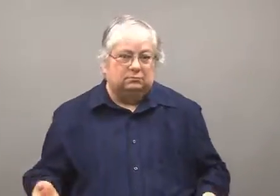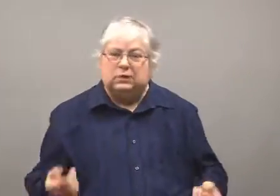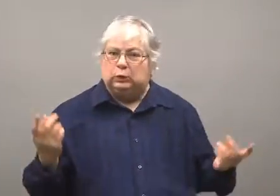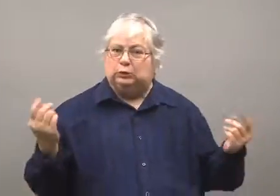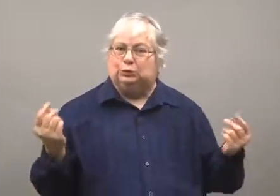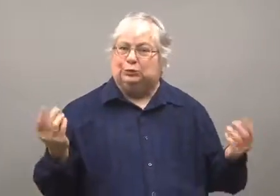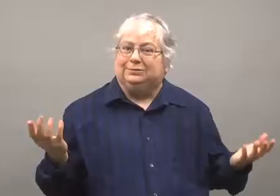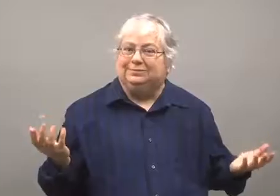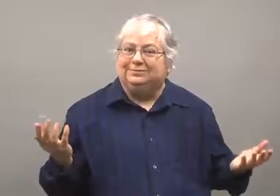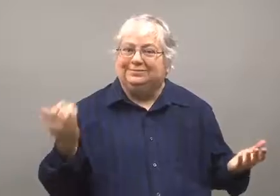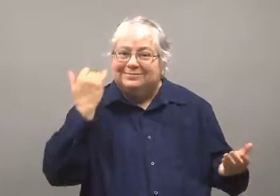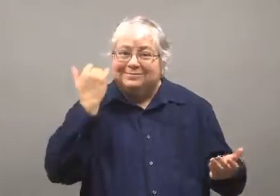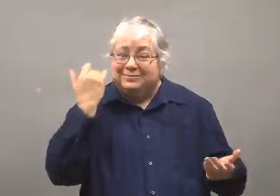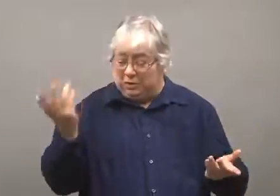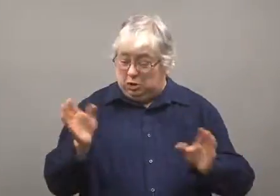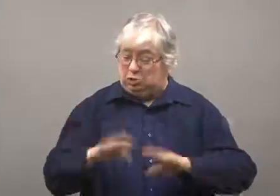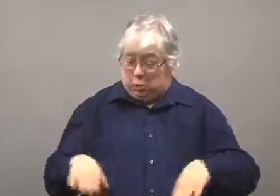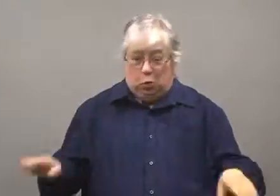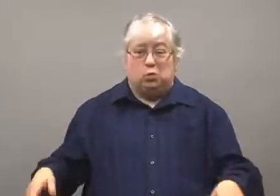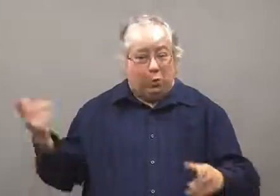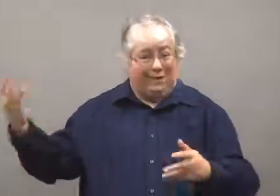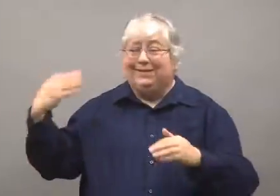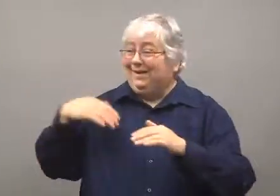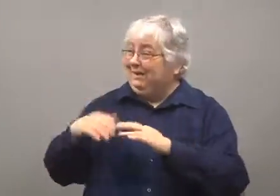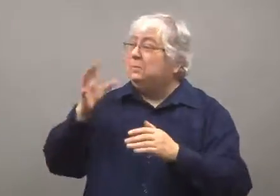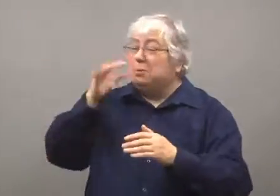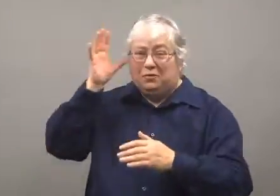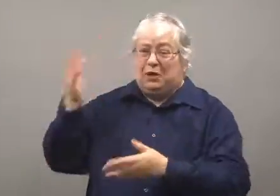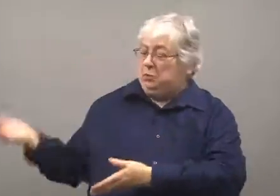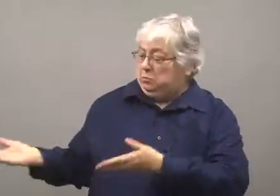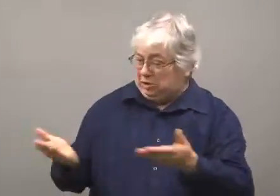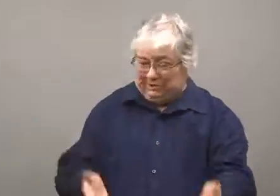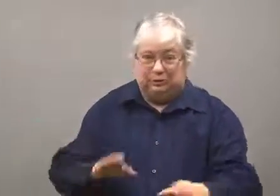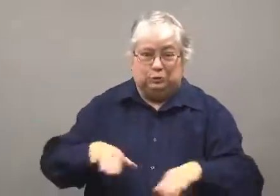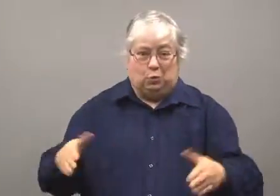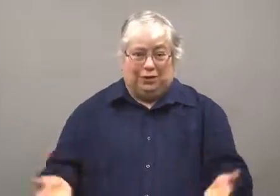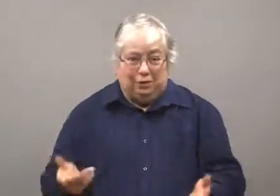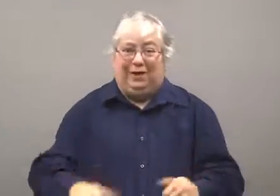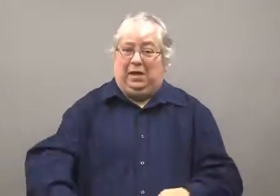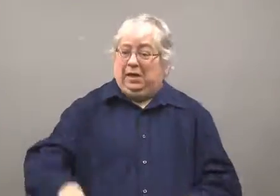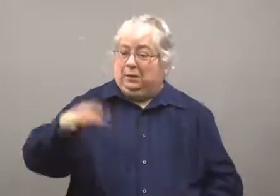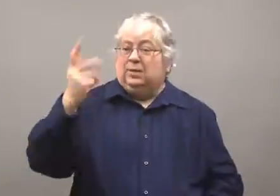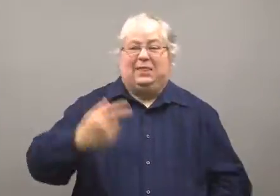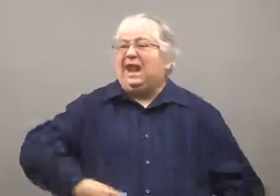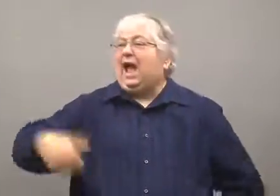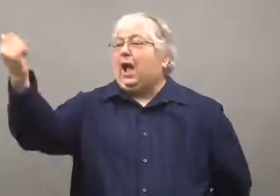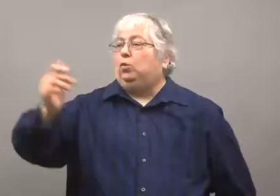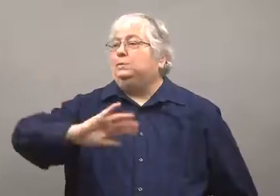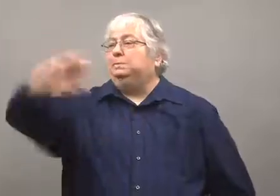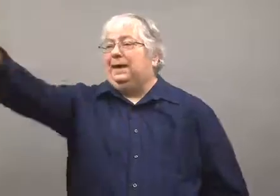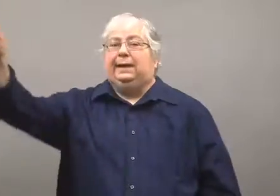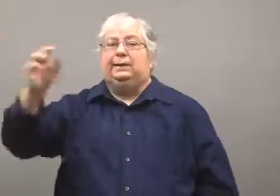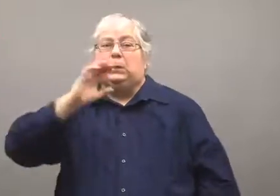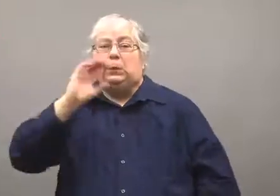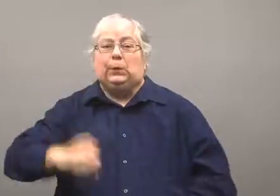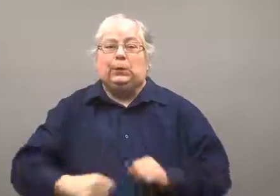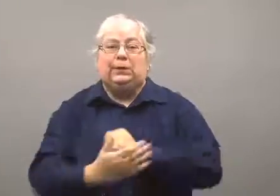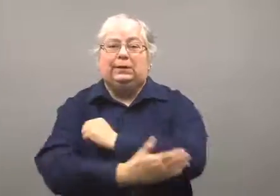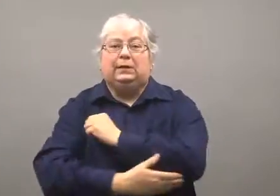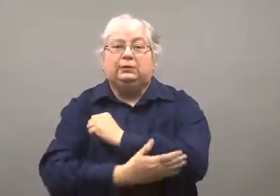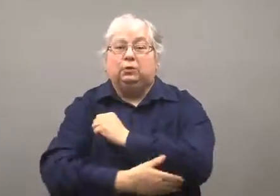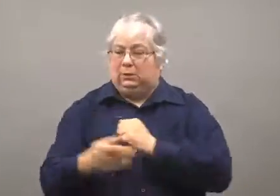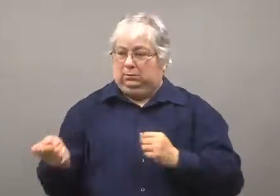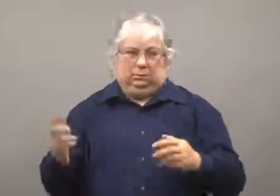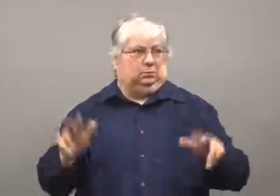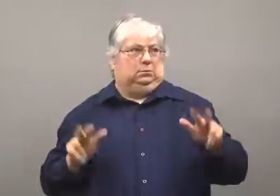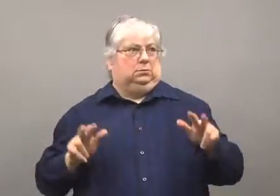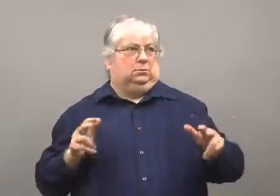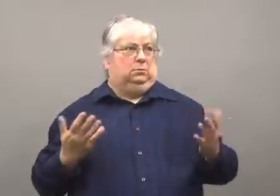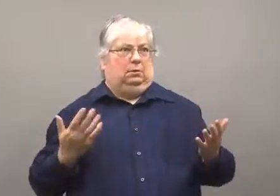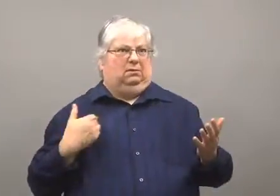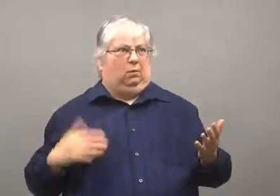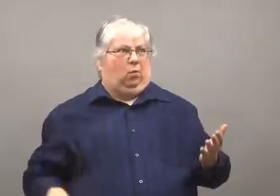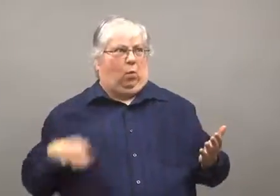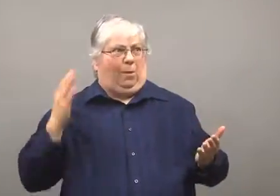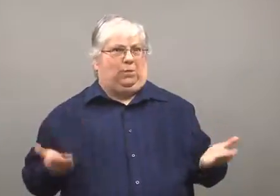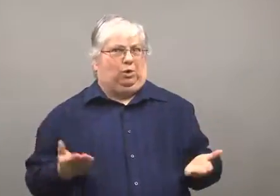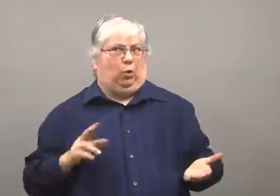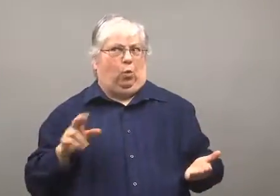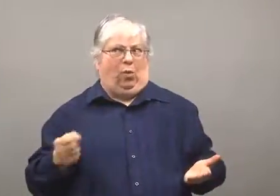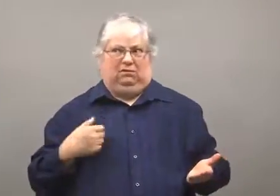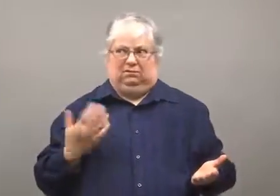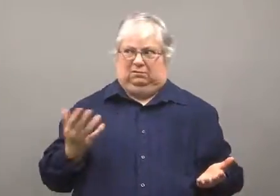What can be done? Children who grew up here and then are deported